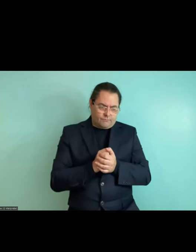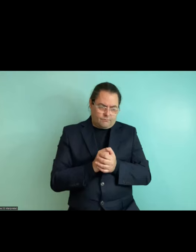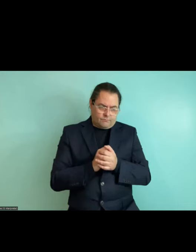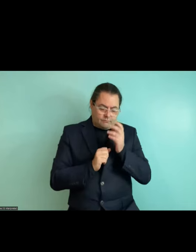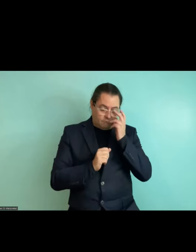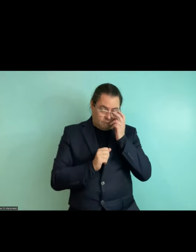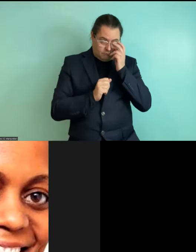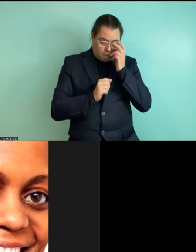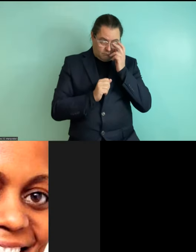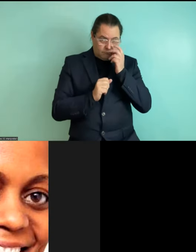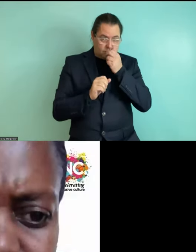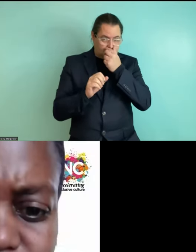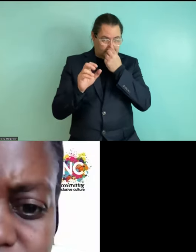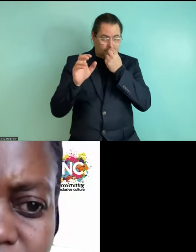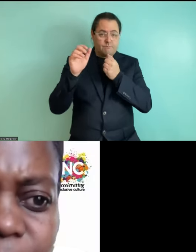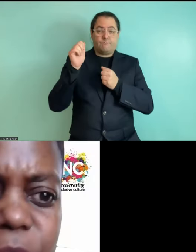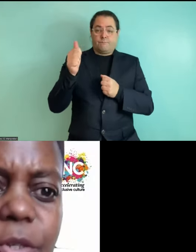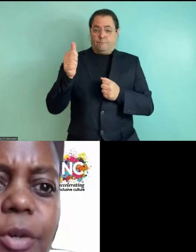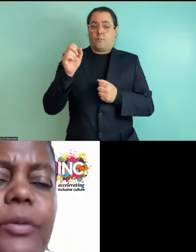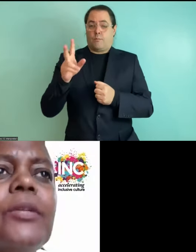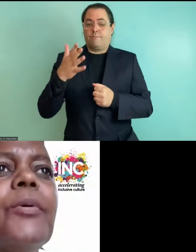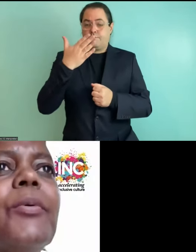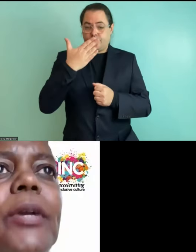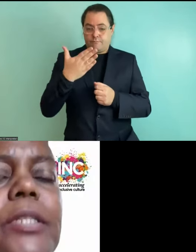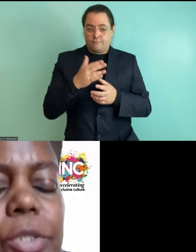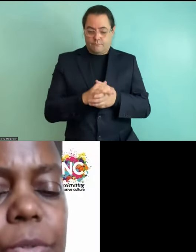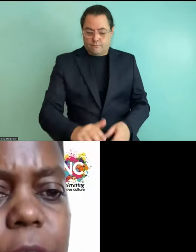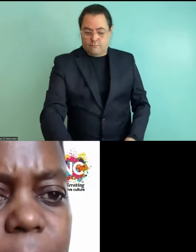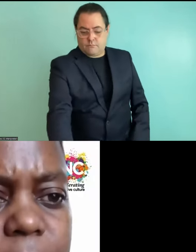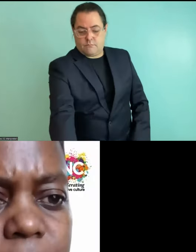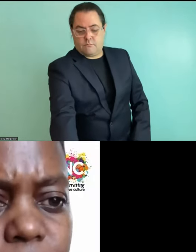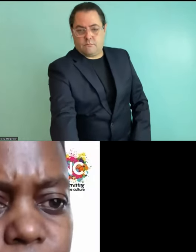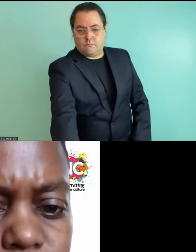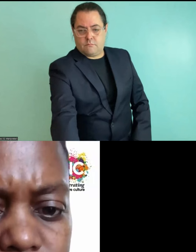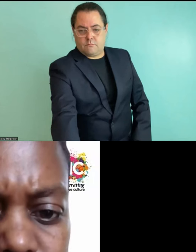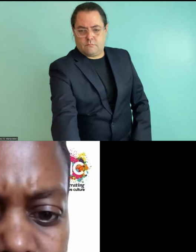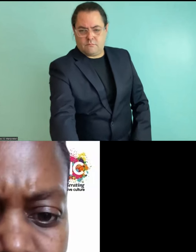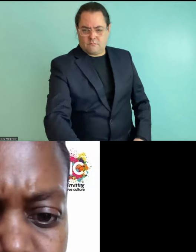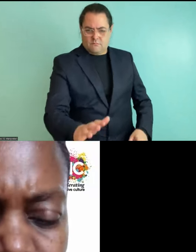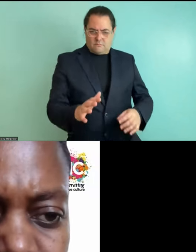11:07:24 Thank you so much. And so the way we went into disability inclusion was through partnerships. 11:07:31 Because when we were starting out,